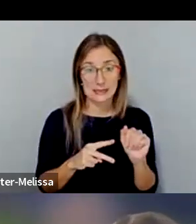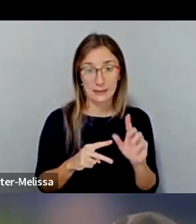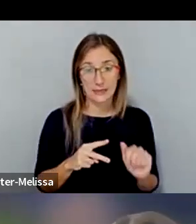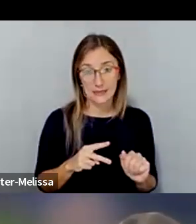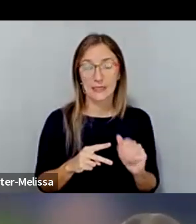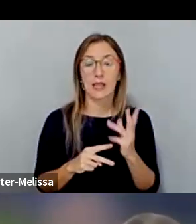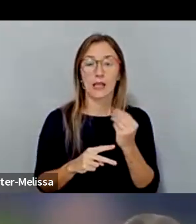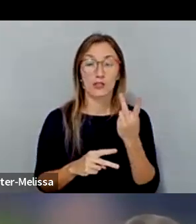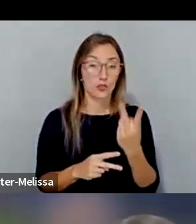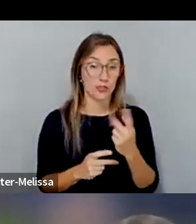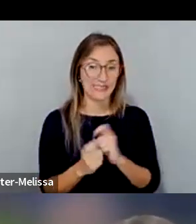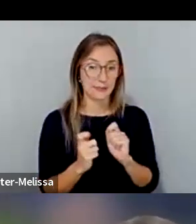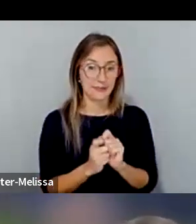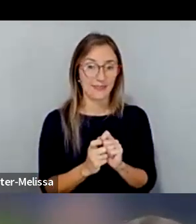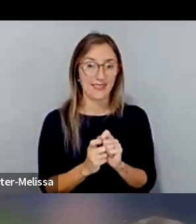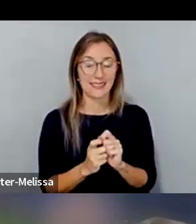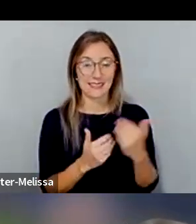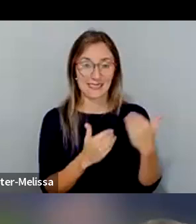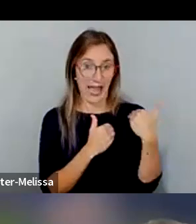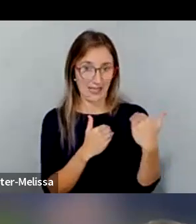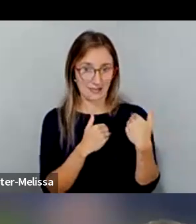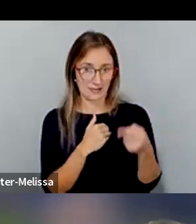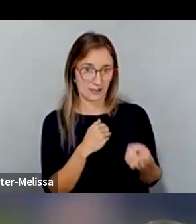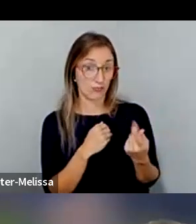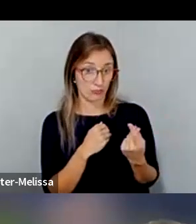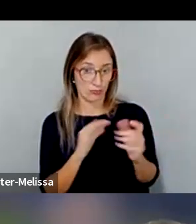I would say Kirby probably is a service animal. They've